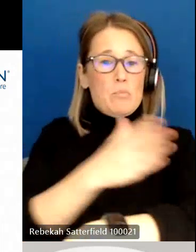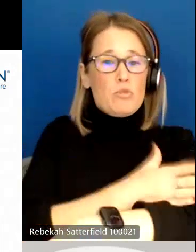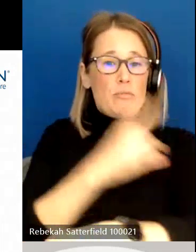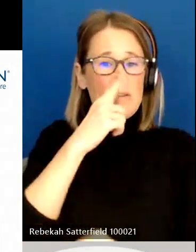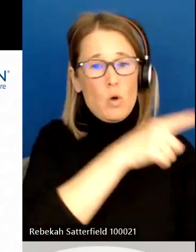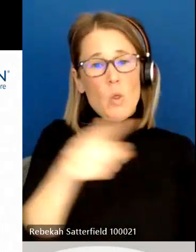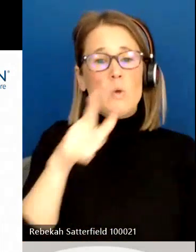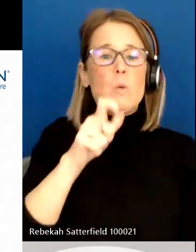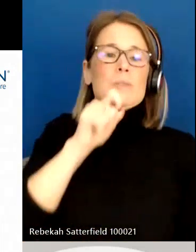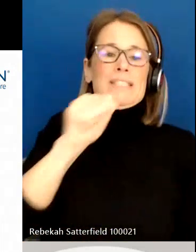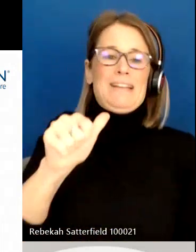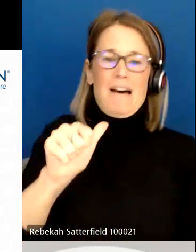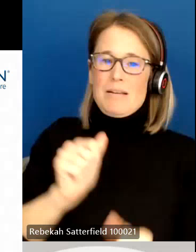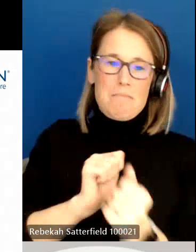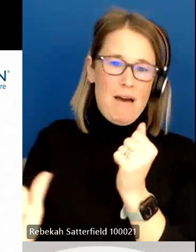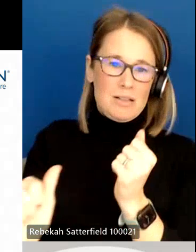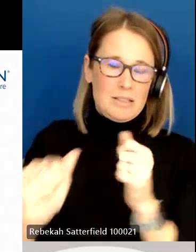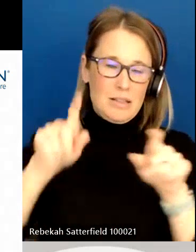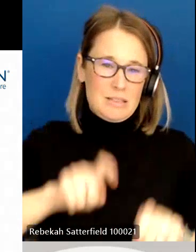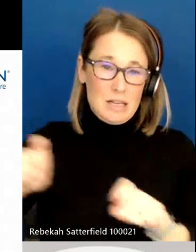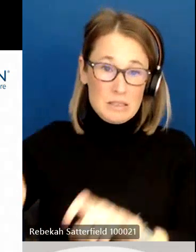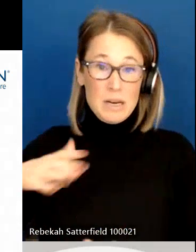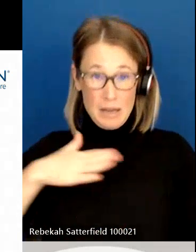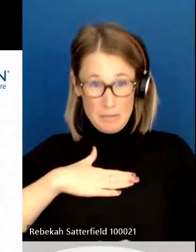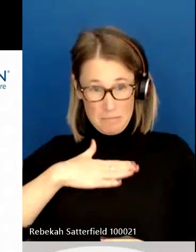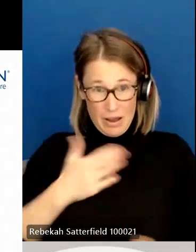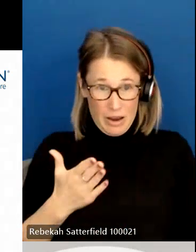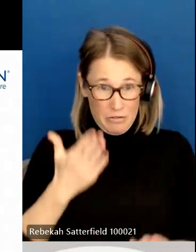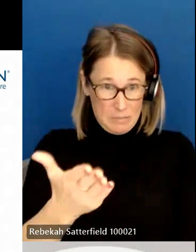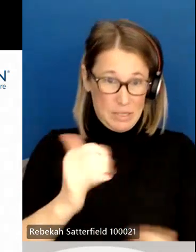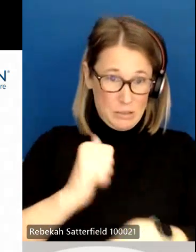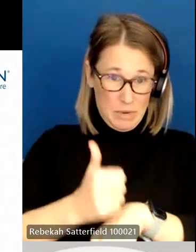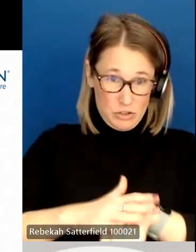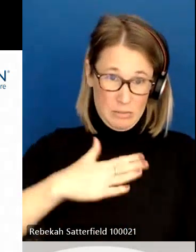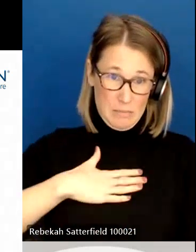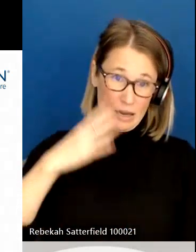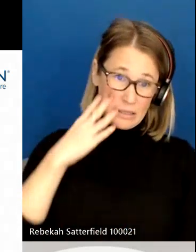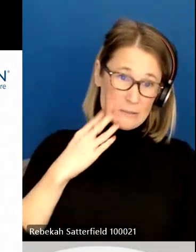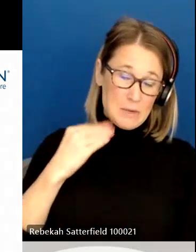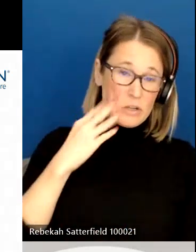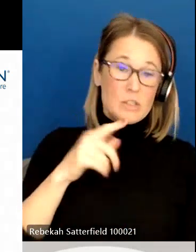the assessment so my recommendations based on my experience are for the employees who pass share